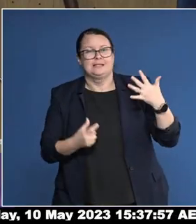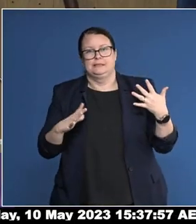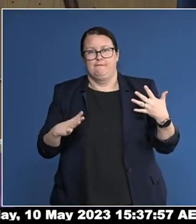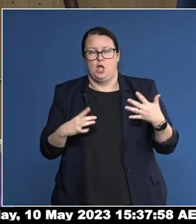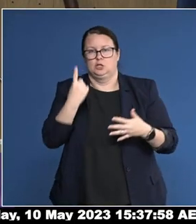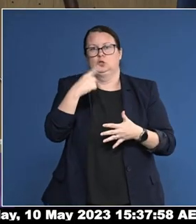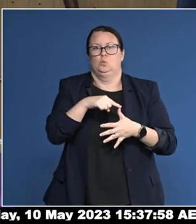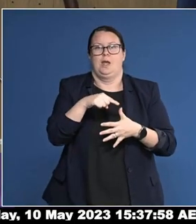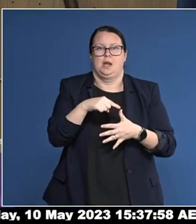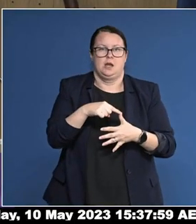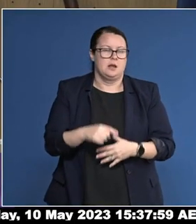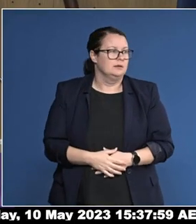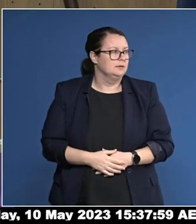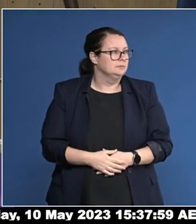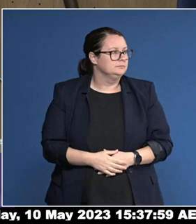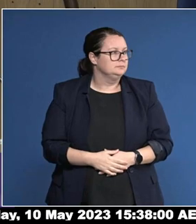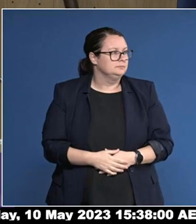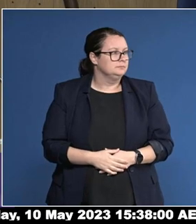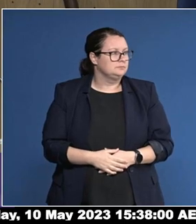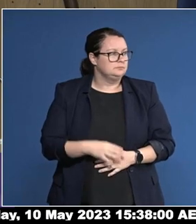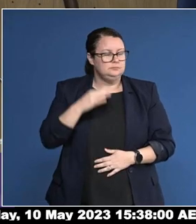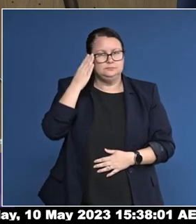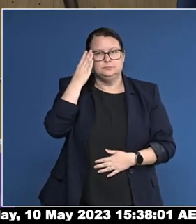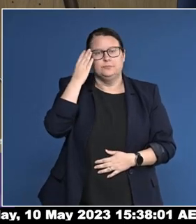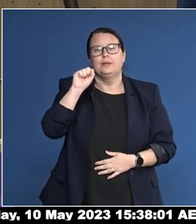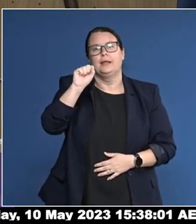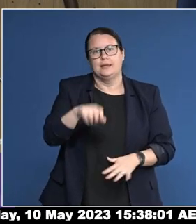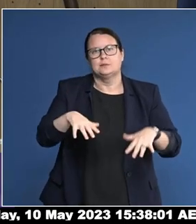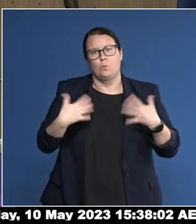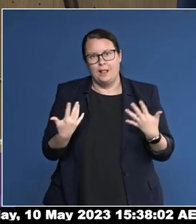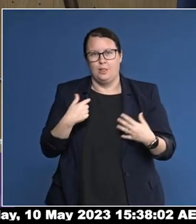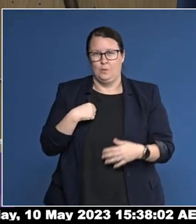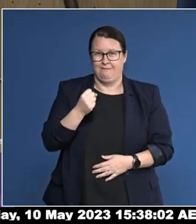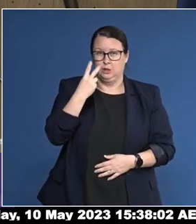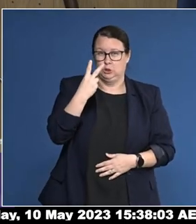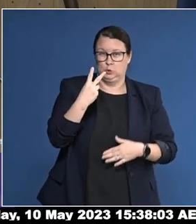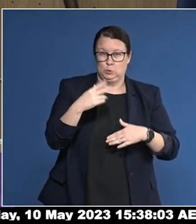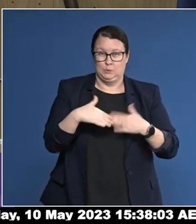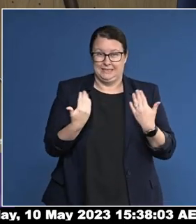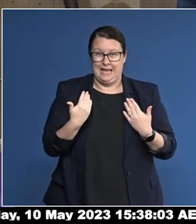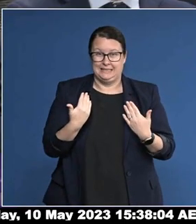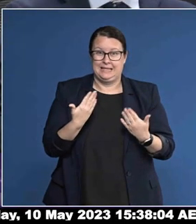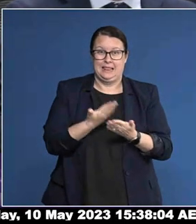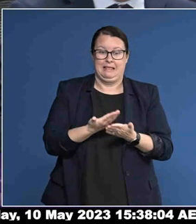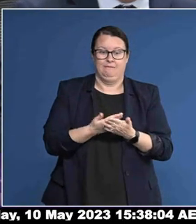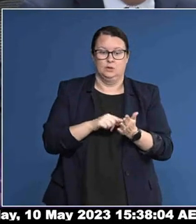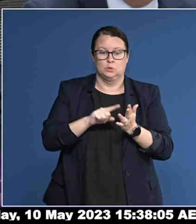MS McMILLAN: Yes, well, obviously, in order we have, then, two workings days left to be able to ascertain any information on notice.